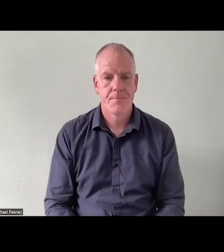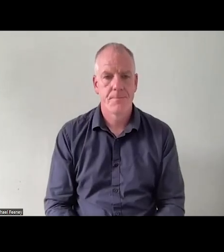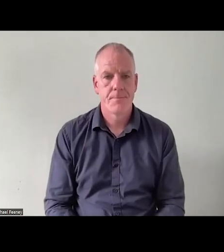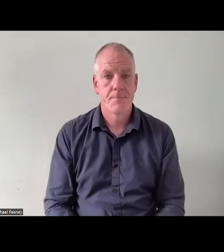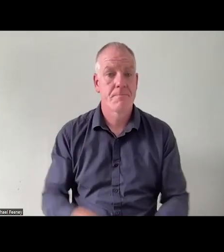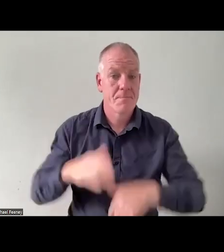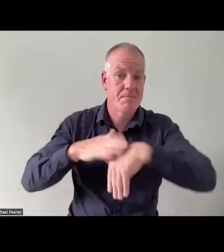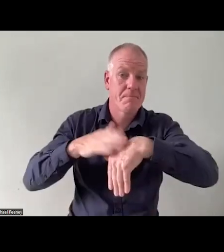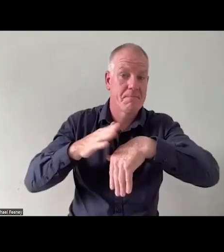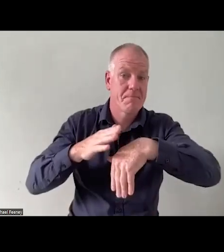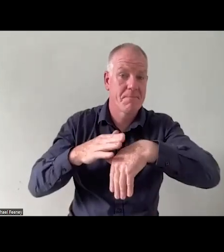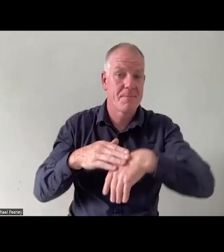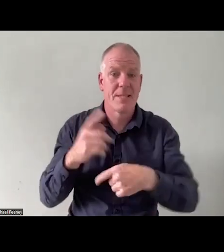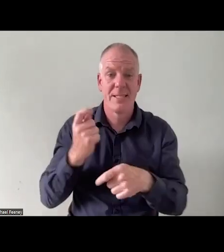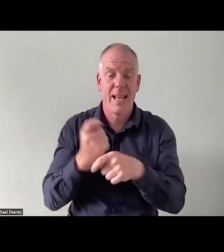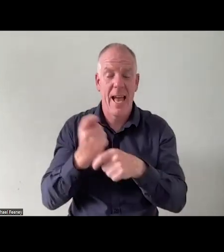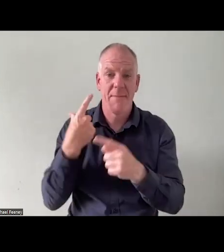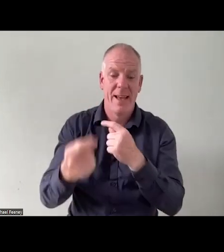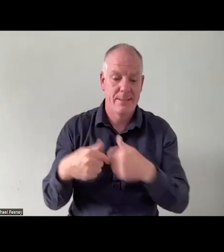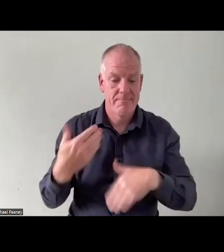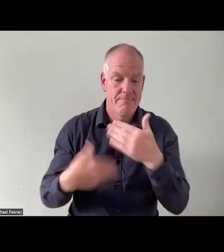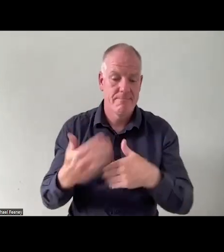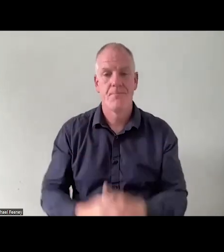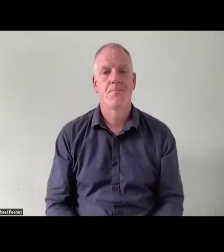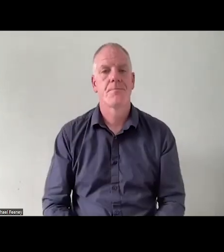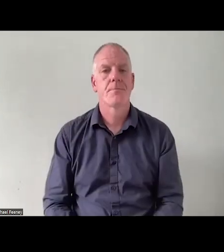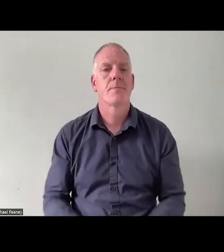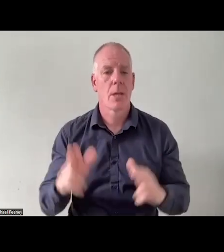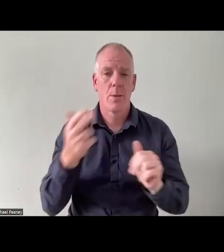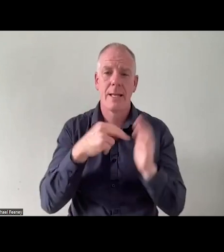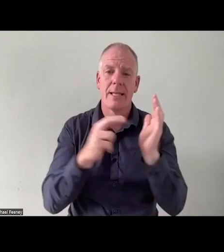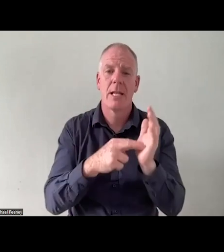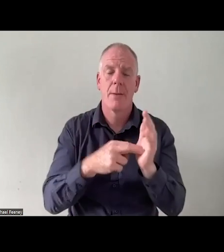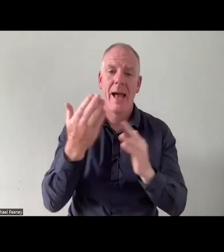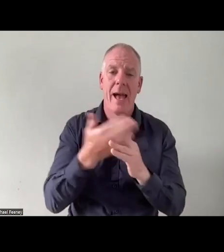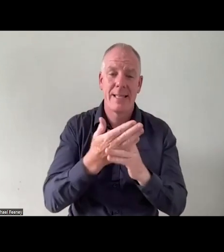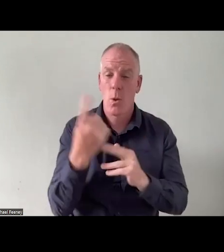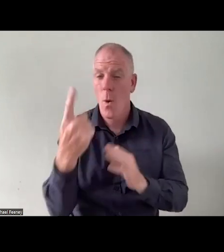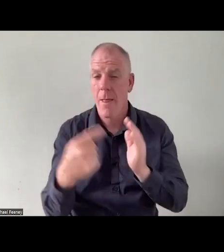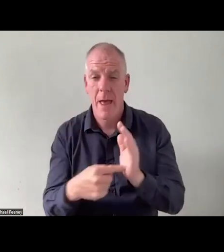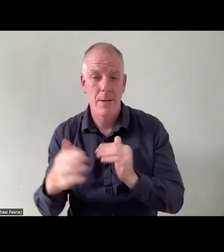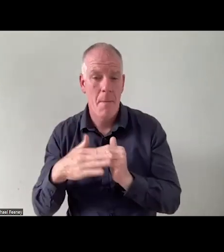I will run right through this very quickly. You can also sign up to access 1,000 of these free codes.